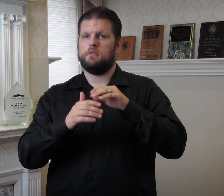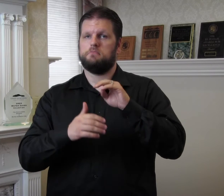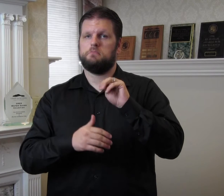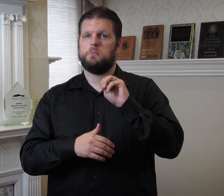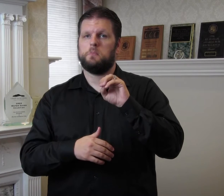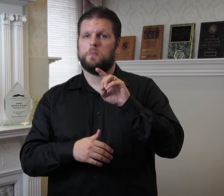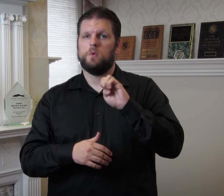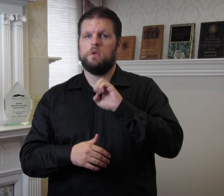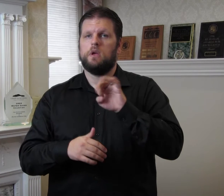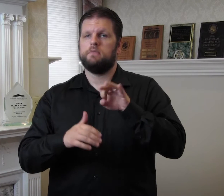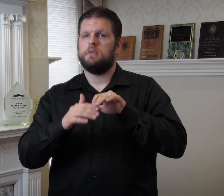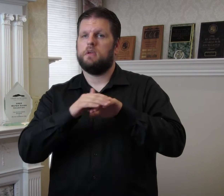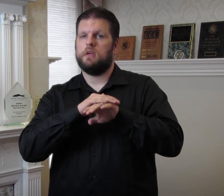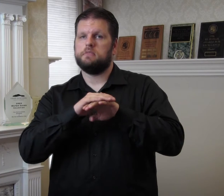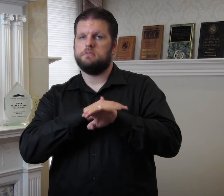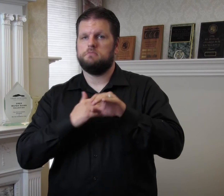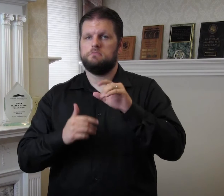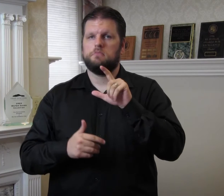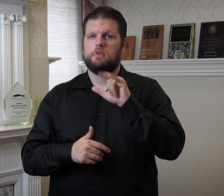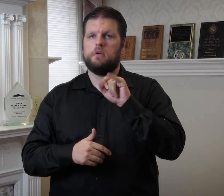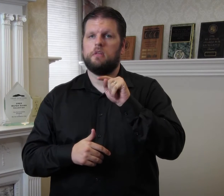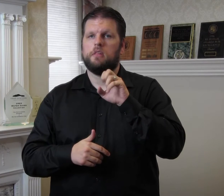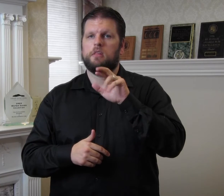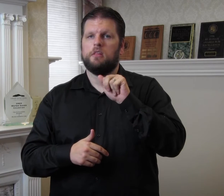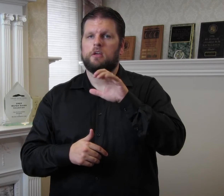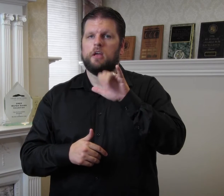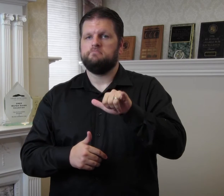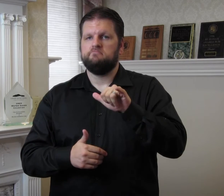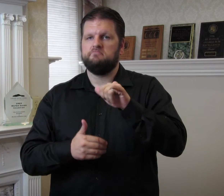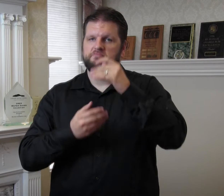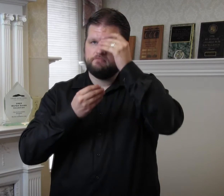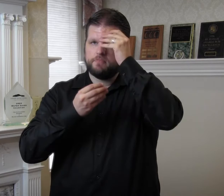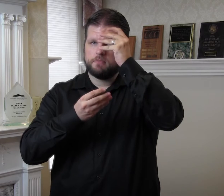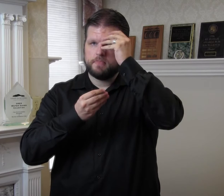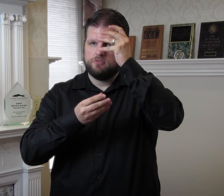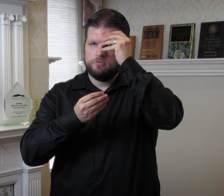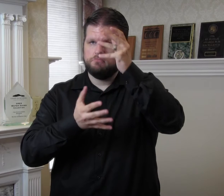My preferred mode of access to literacy for information